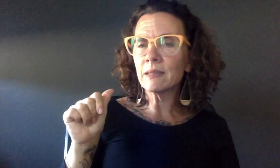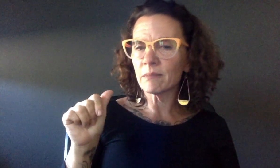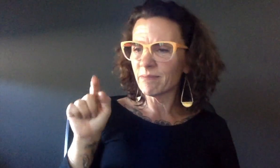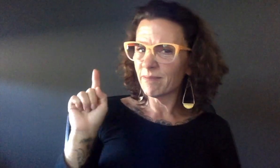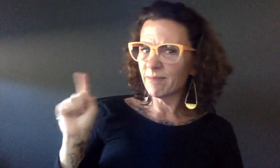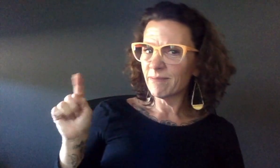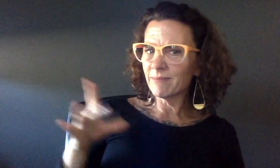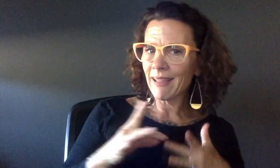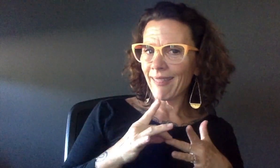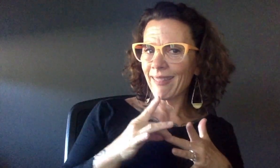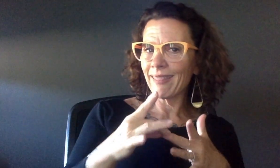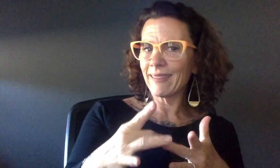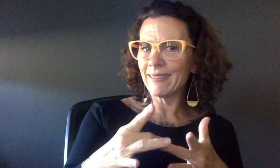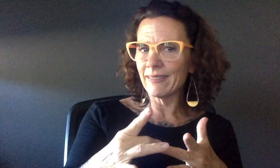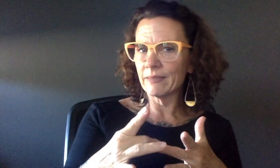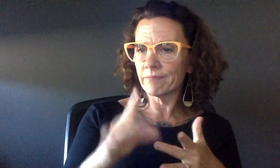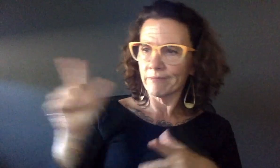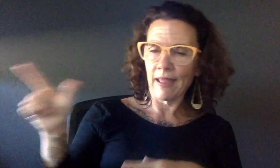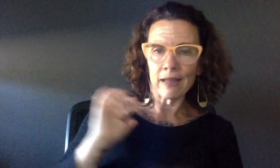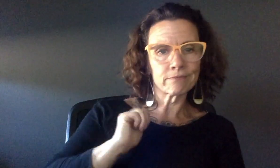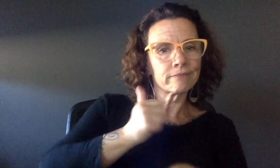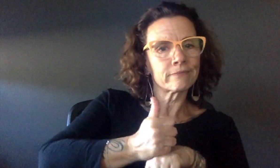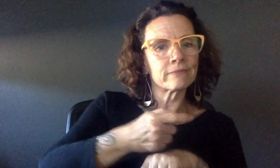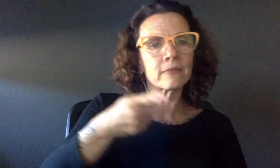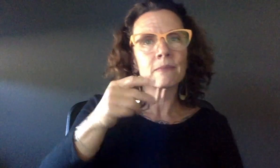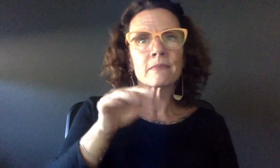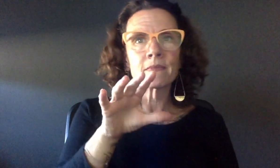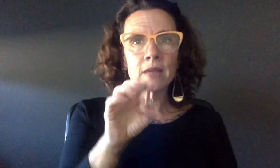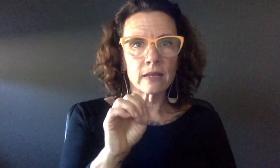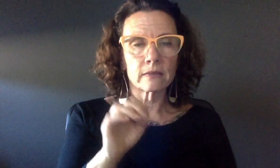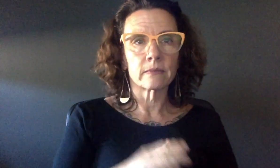to set the pace of the march by leading it.